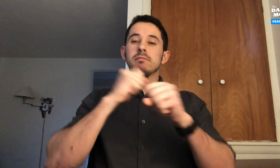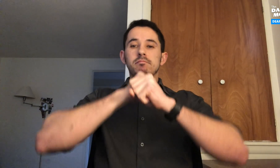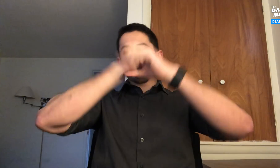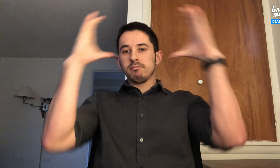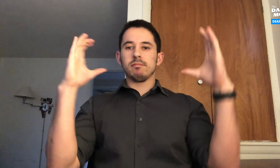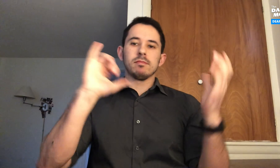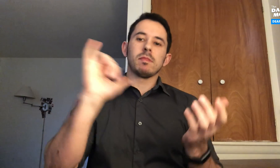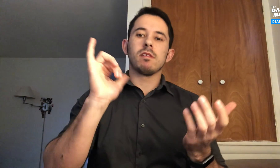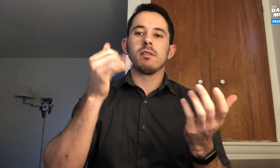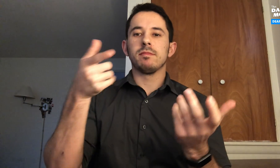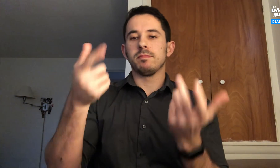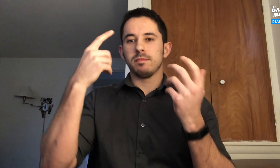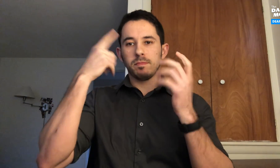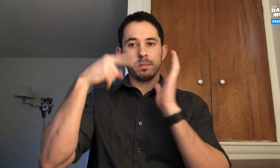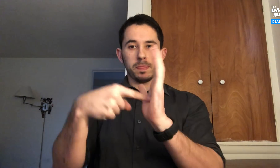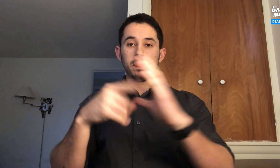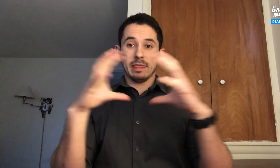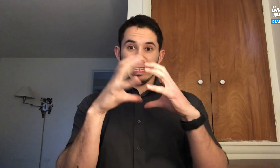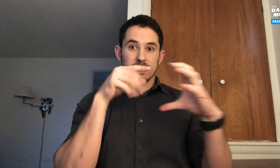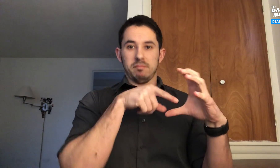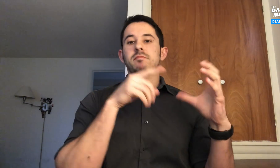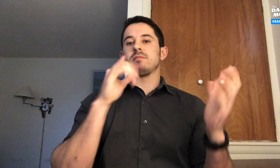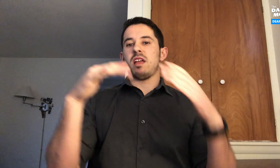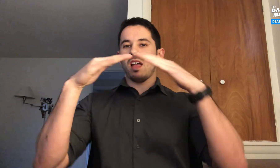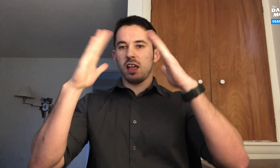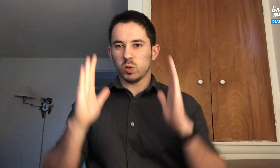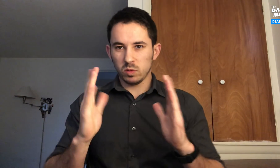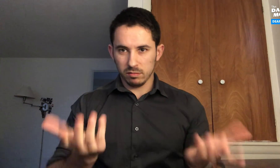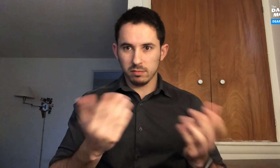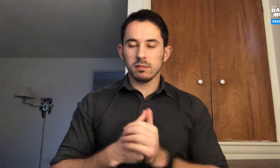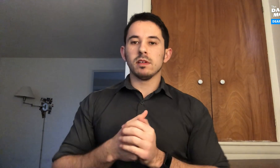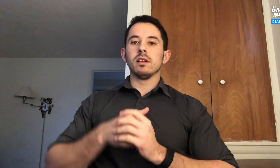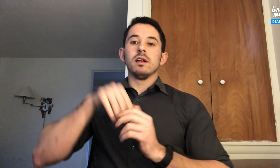To visualize it, it’s like... for example, a cell is like a house.